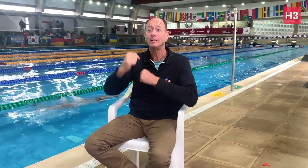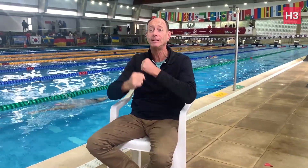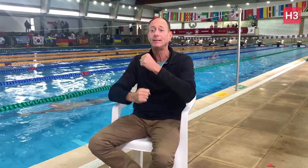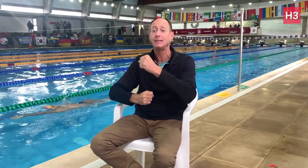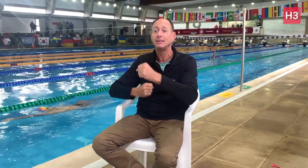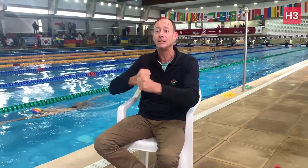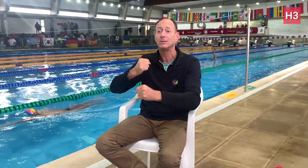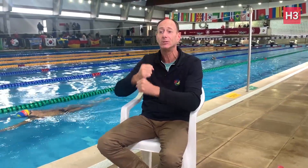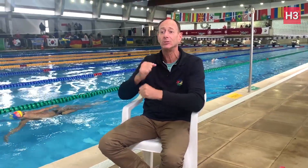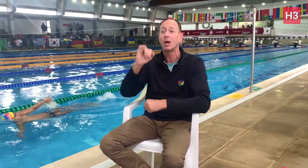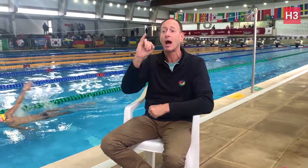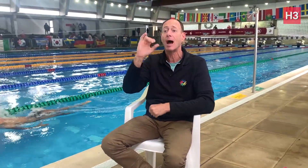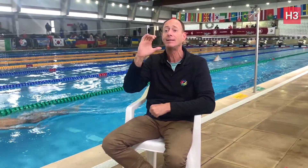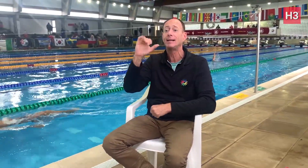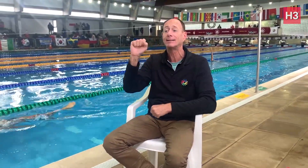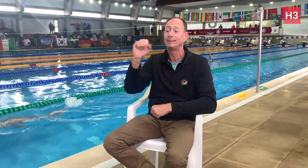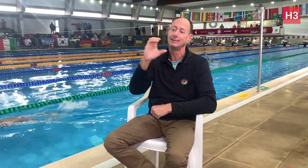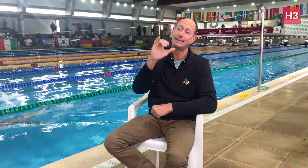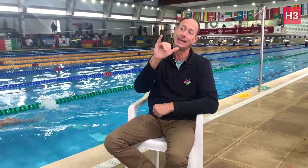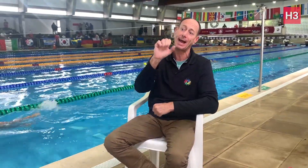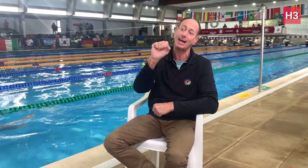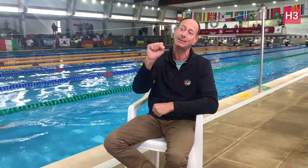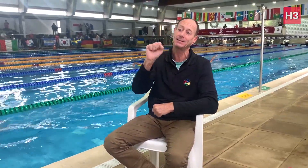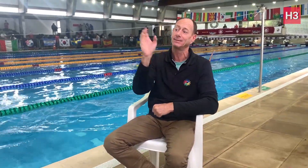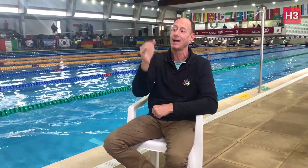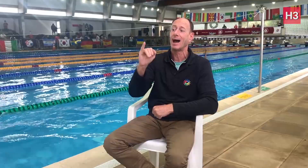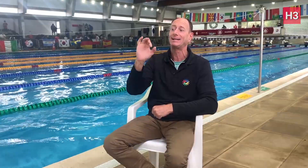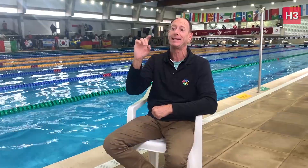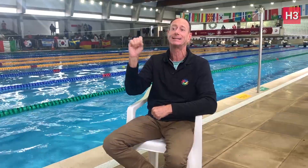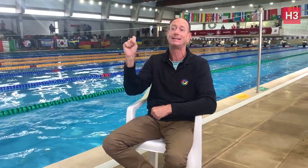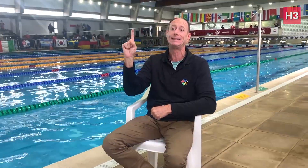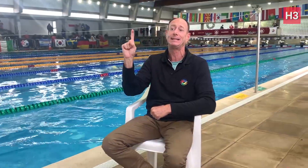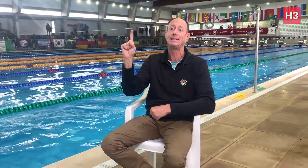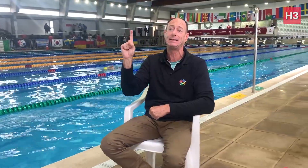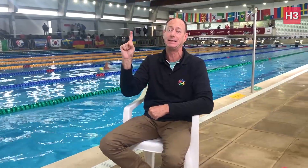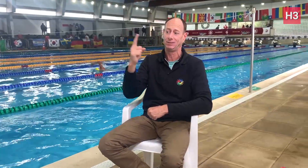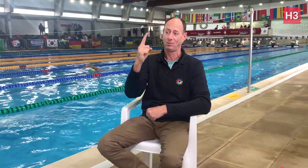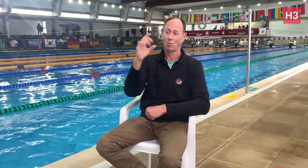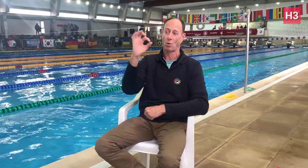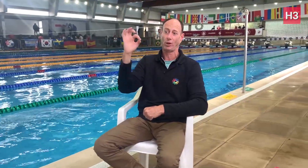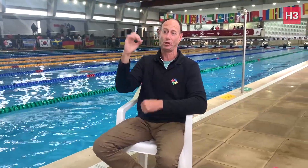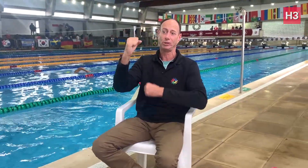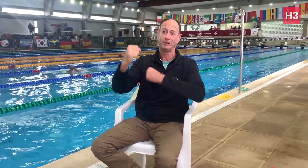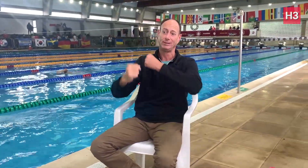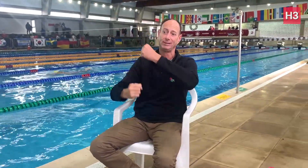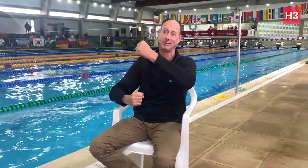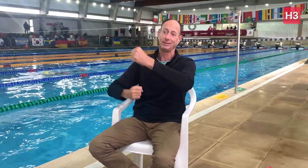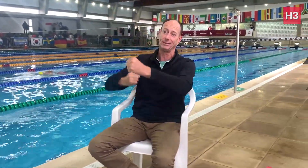is a big deal because it’ll be the 100 years anniversary of CISS/ISCD.